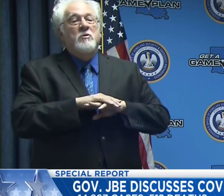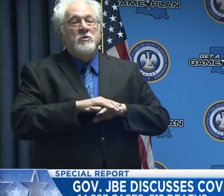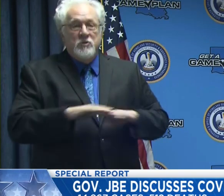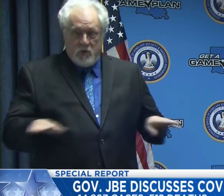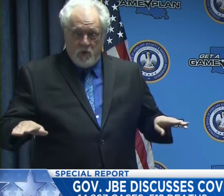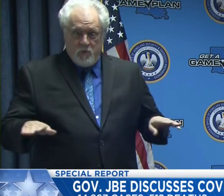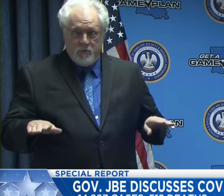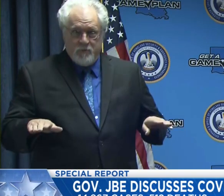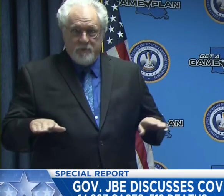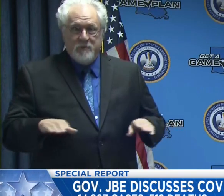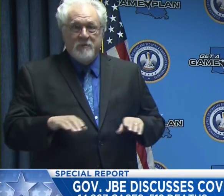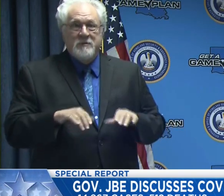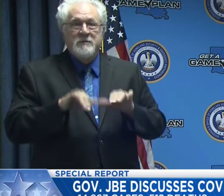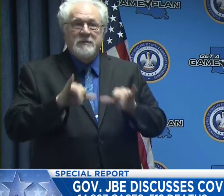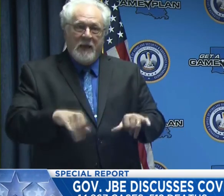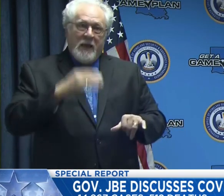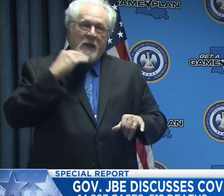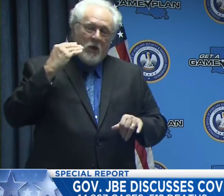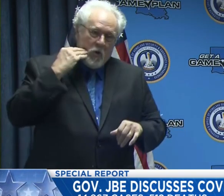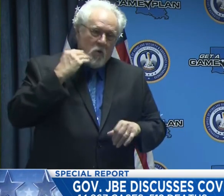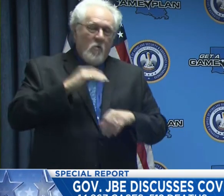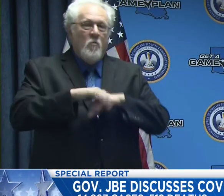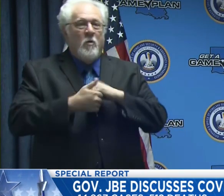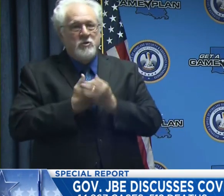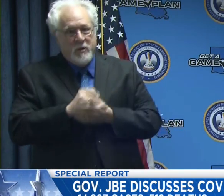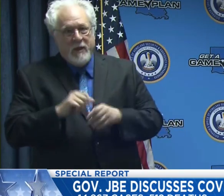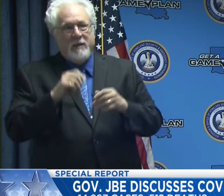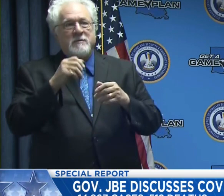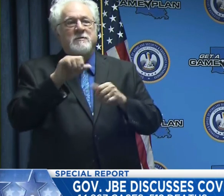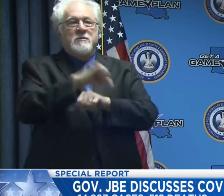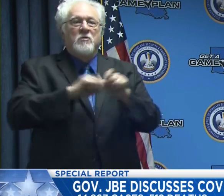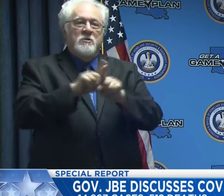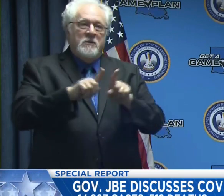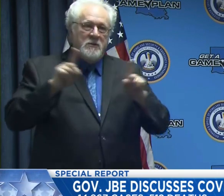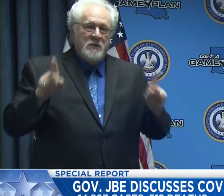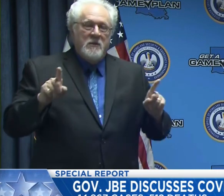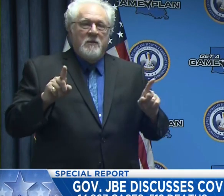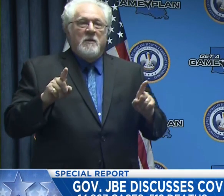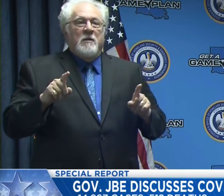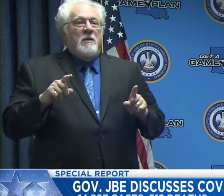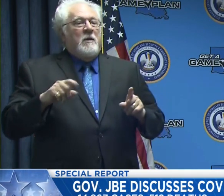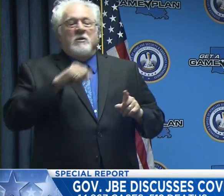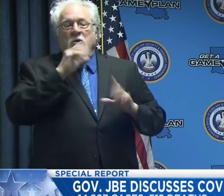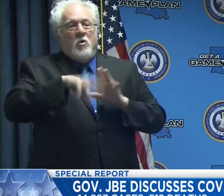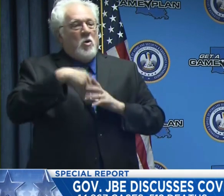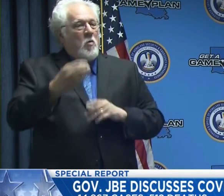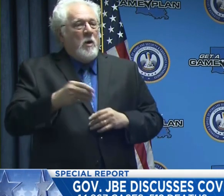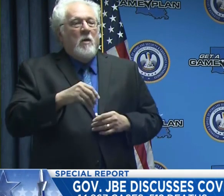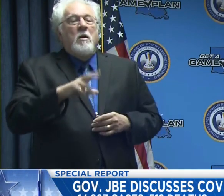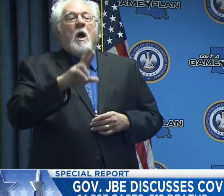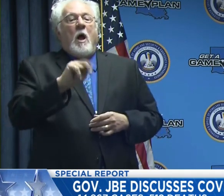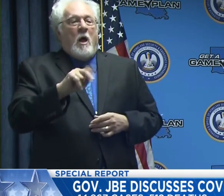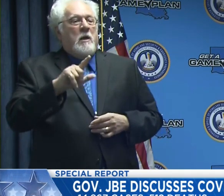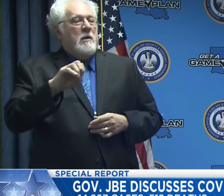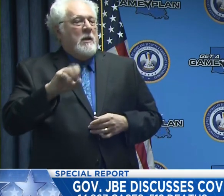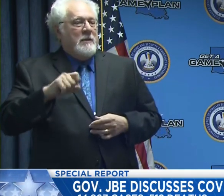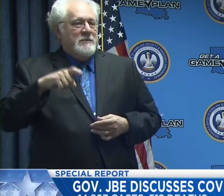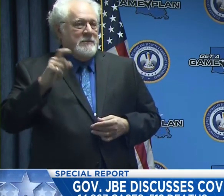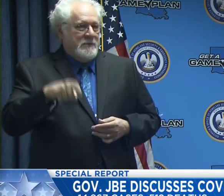WORST-CASE SCENE THAT IS FEASIBLE.